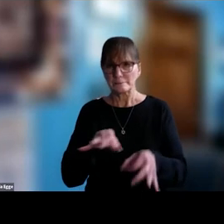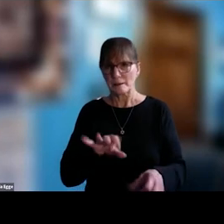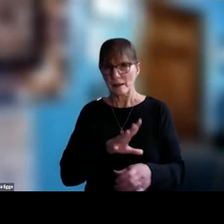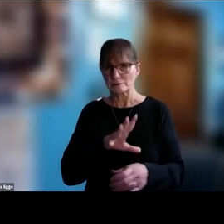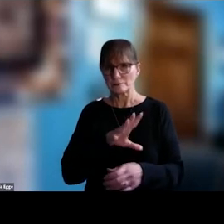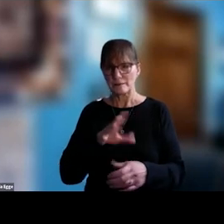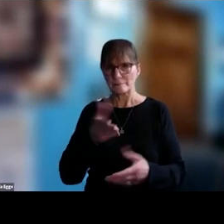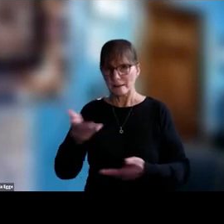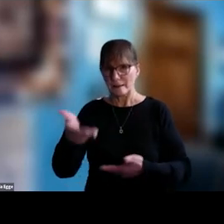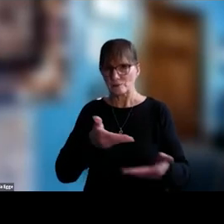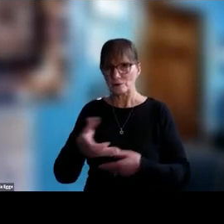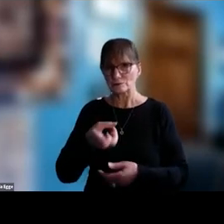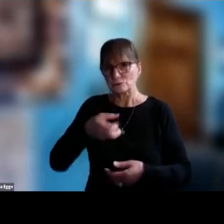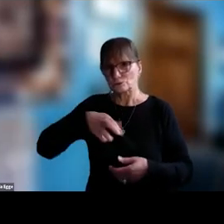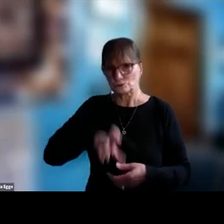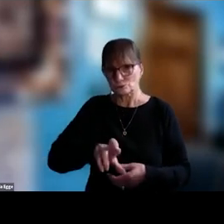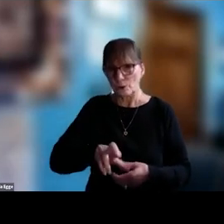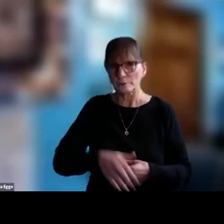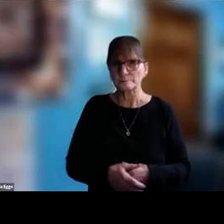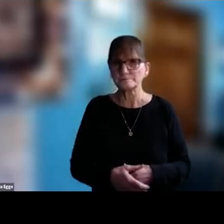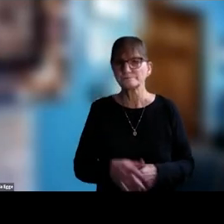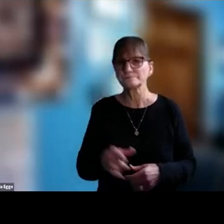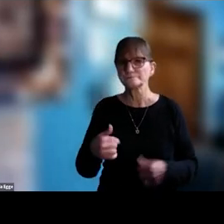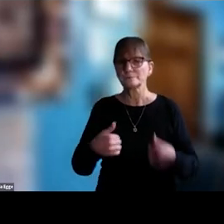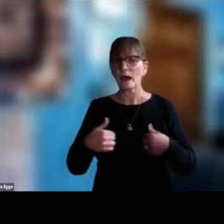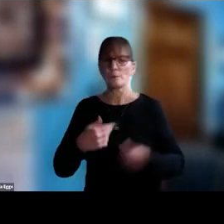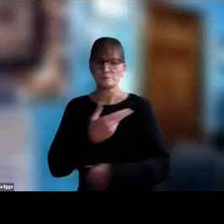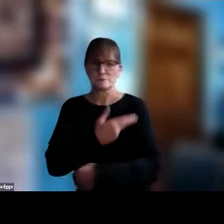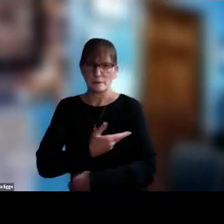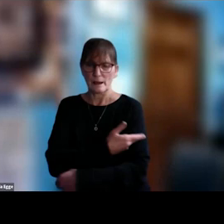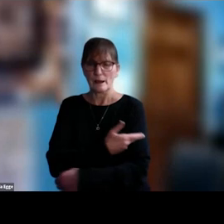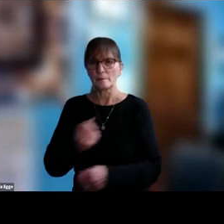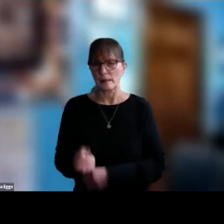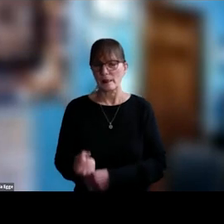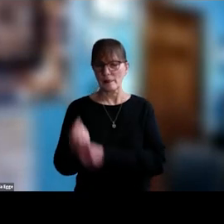to this SOAR program. [Elisa] So I was in the hospital last year in August,